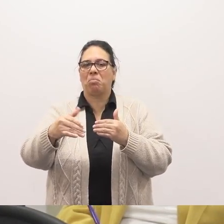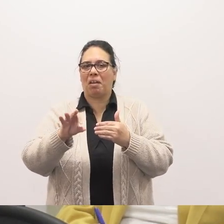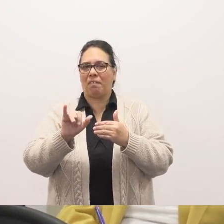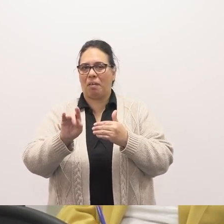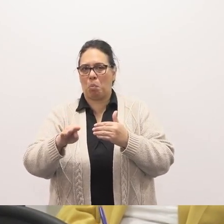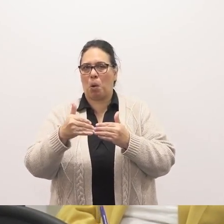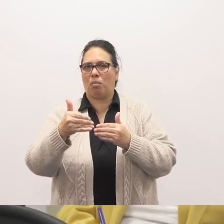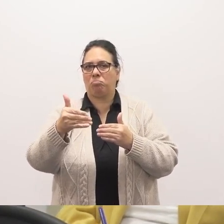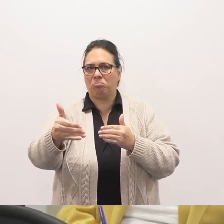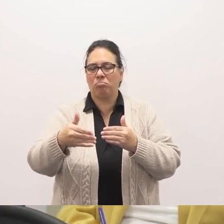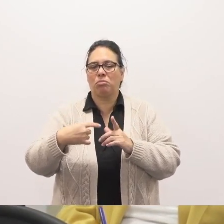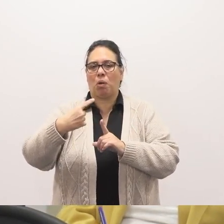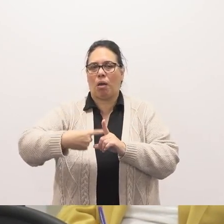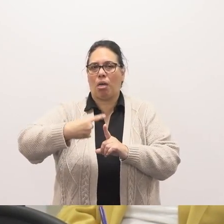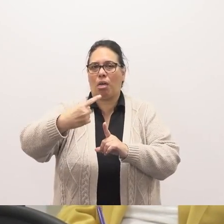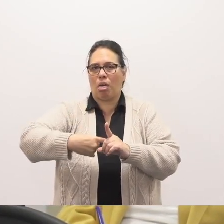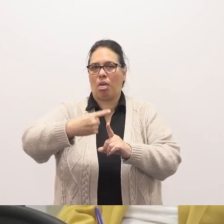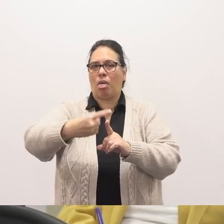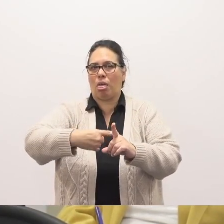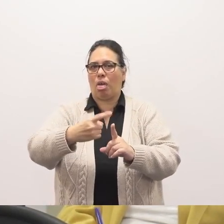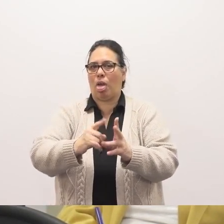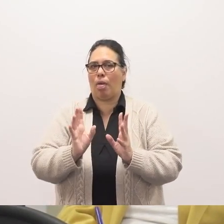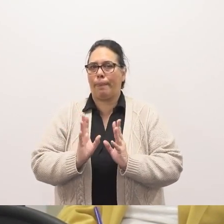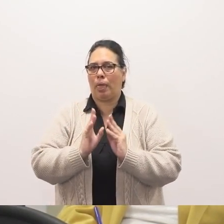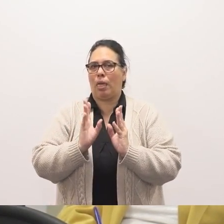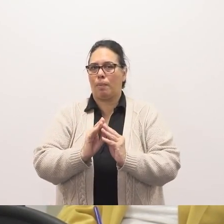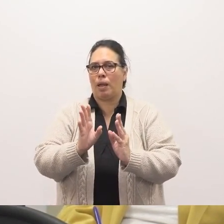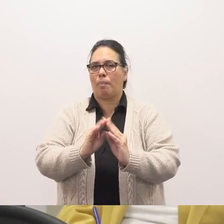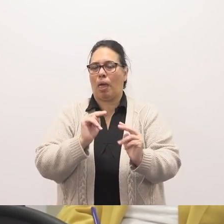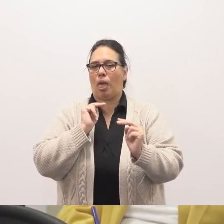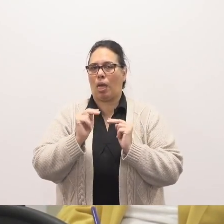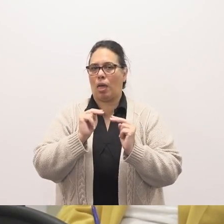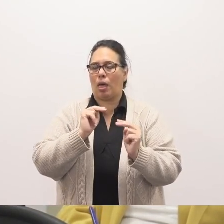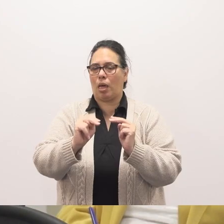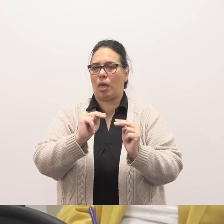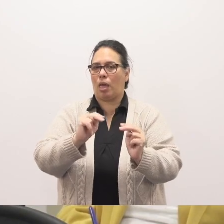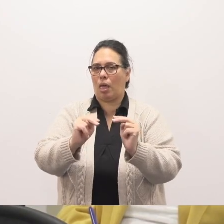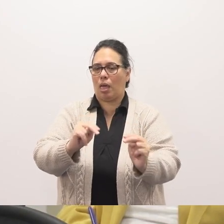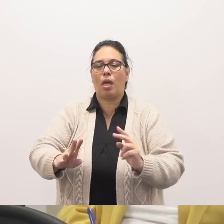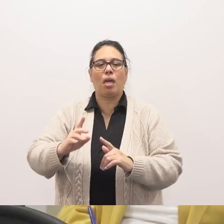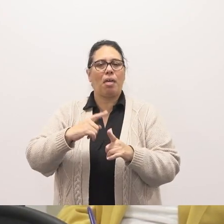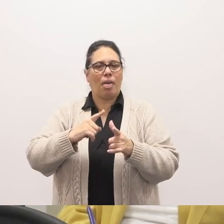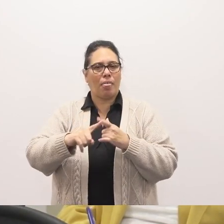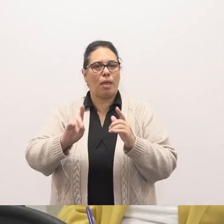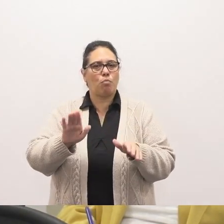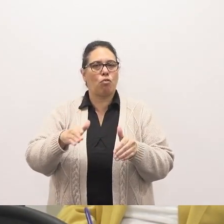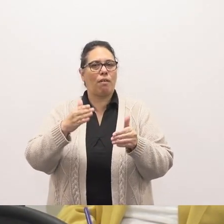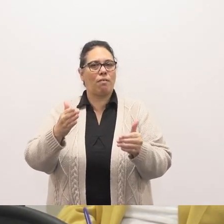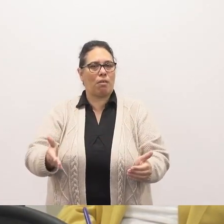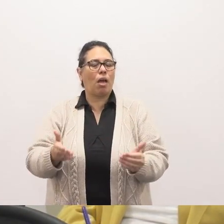And so, it'll be an ongoing process, and again, we'll be able to provide reports as we move forward. I see Jerry here in the audience.